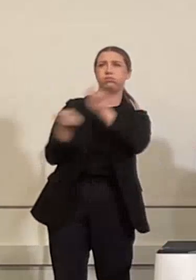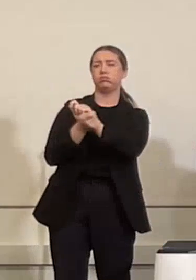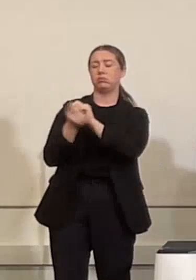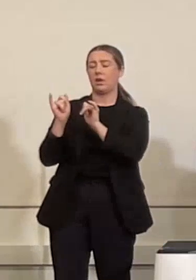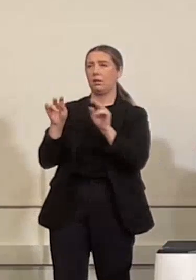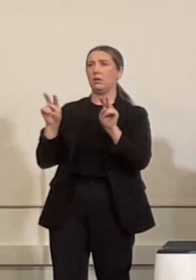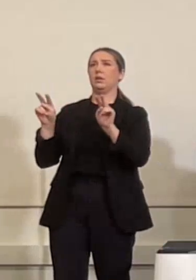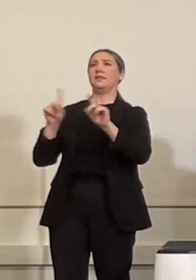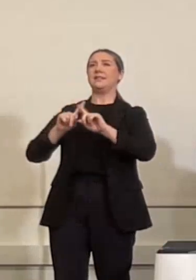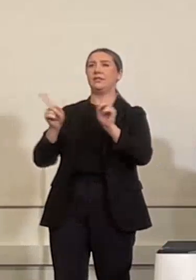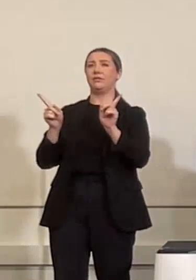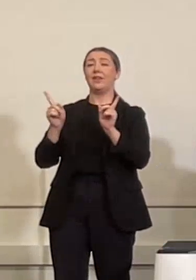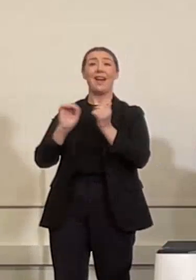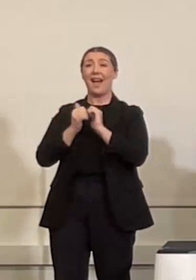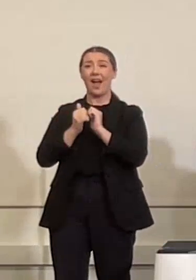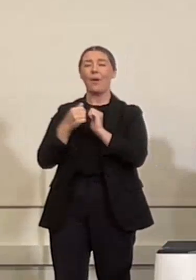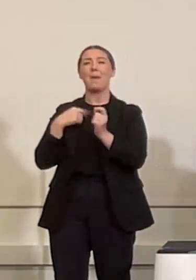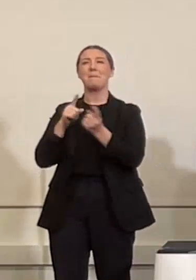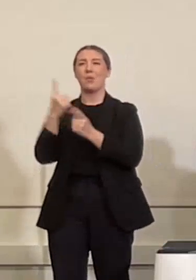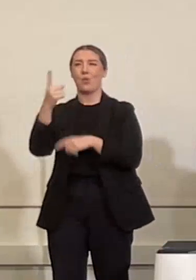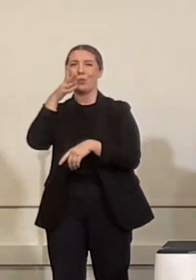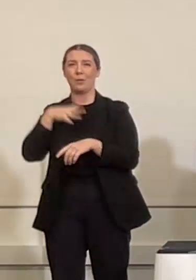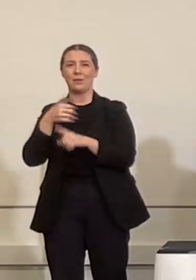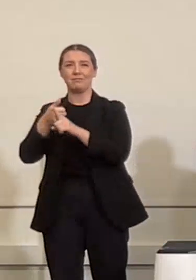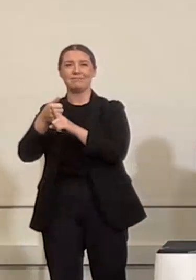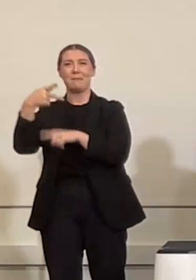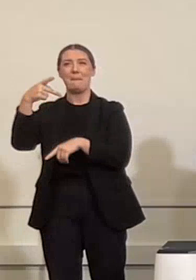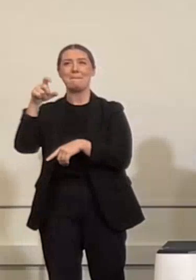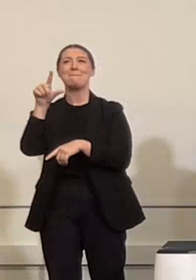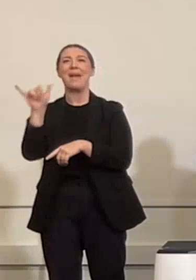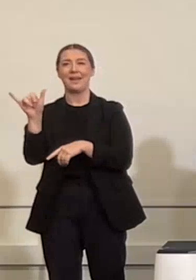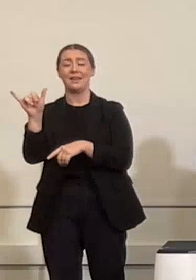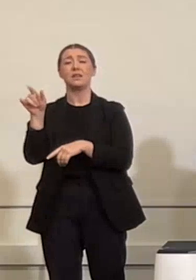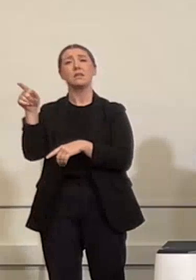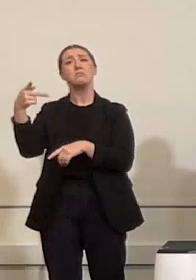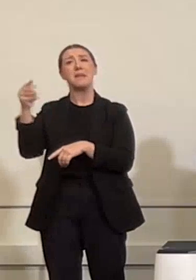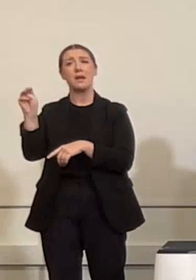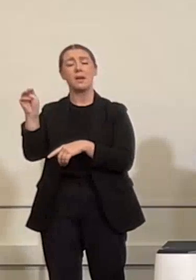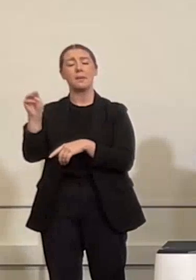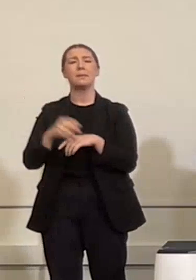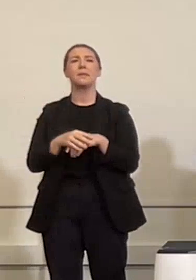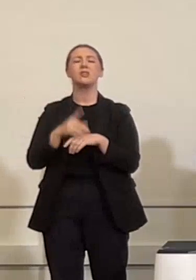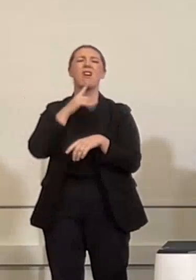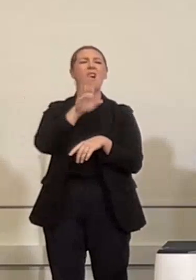I met this lady named Peggy. Peggy was a project manager and she was telling me like, oh Clint, you know, I used to go.